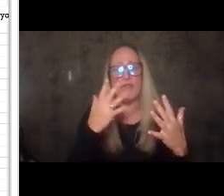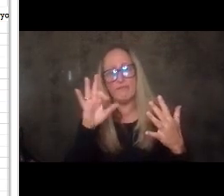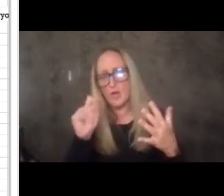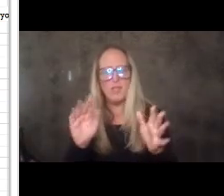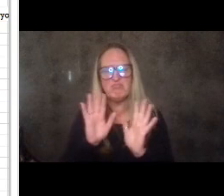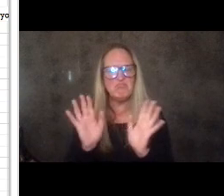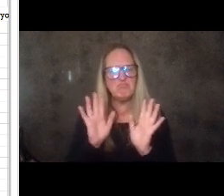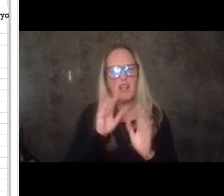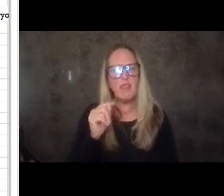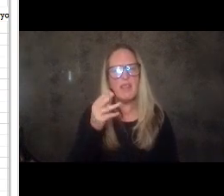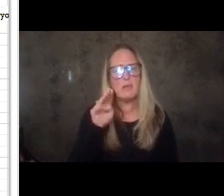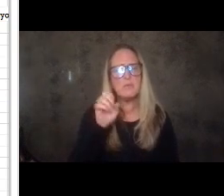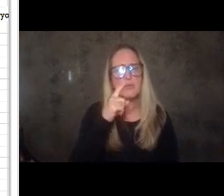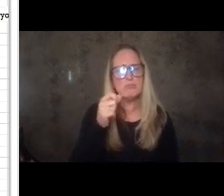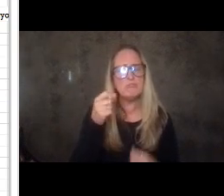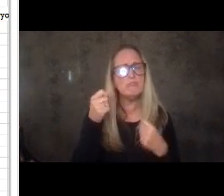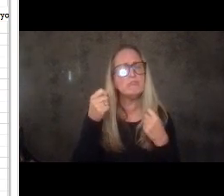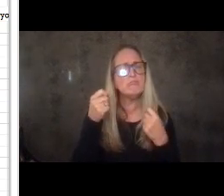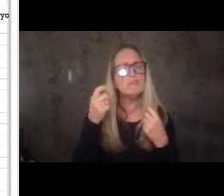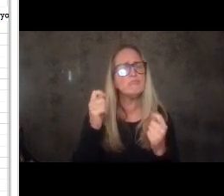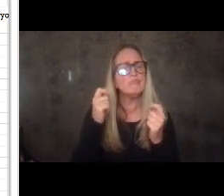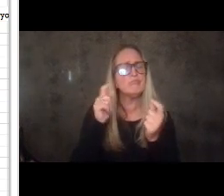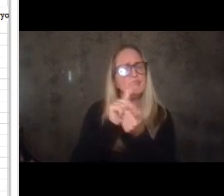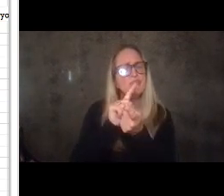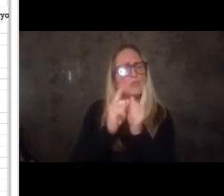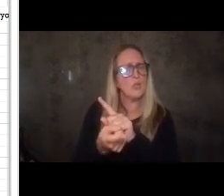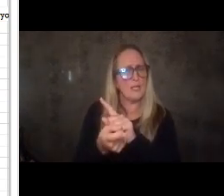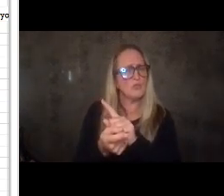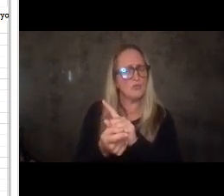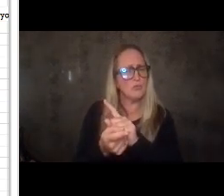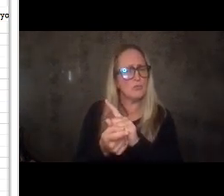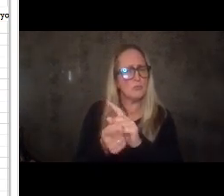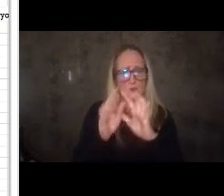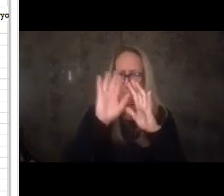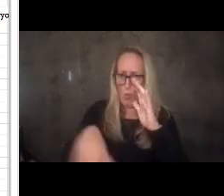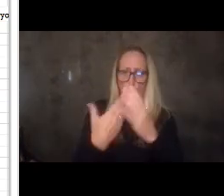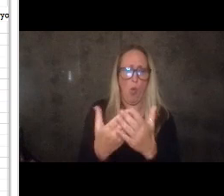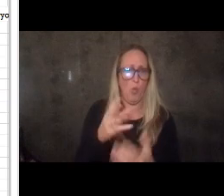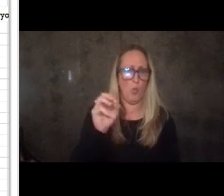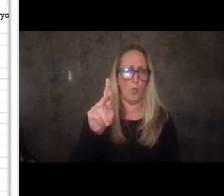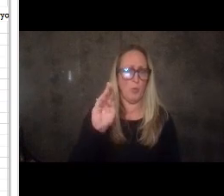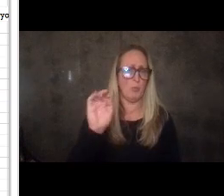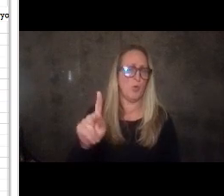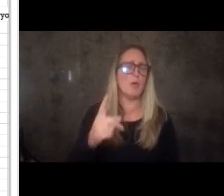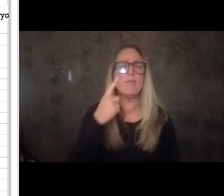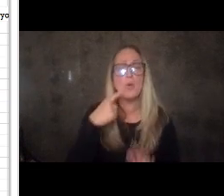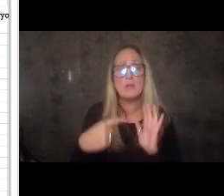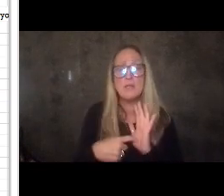themes that can allow you to very quickly change the look to the entire workbook. So for instance, if we go to.